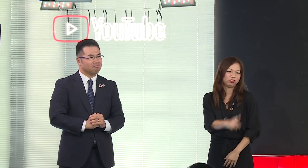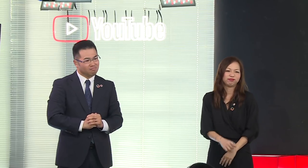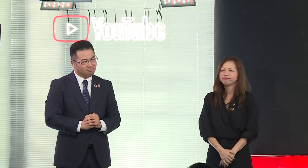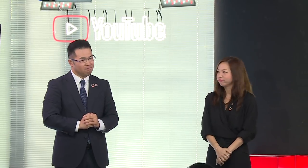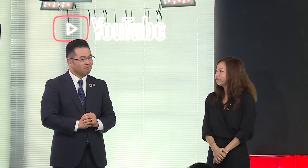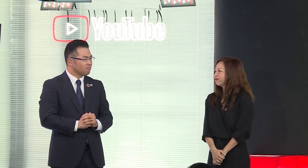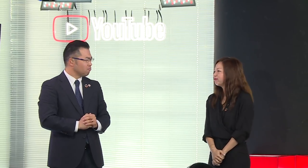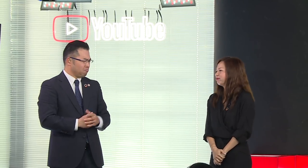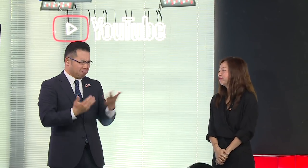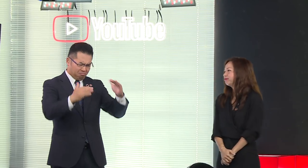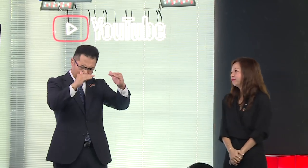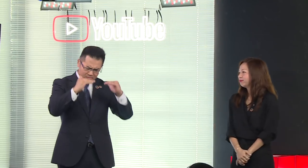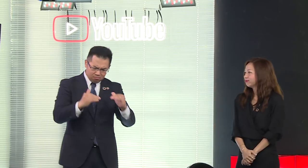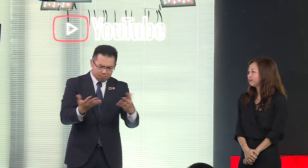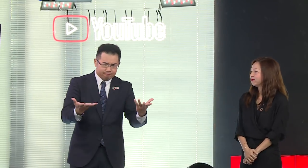with Clarissa that I hope there will be